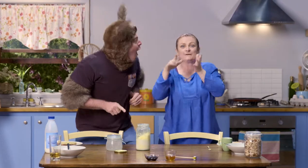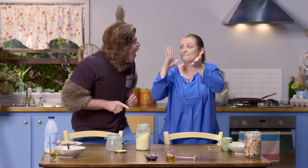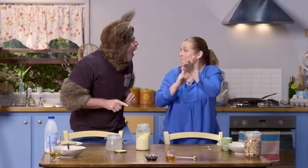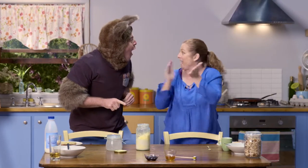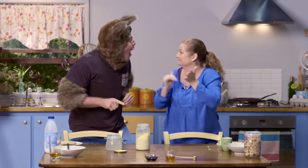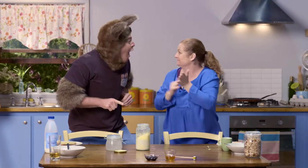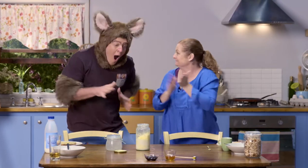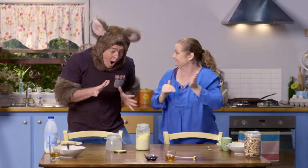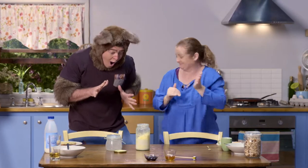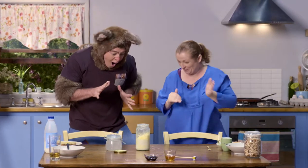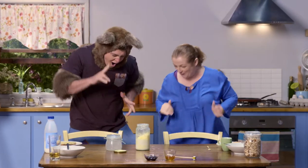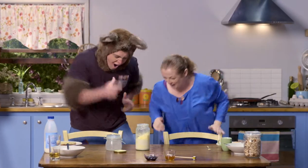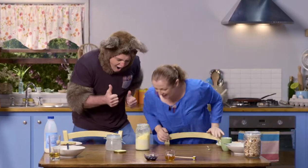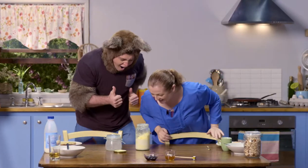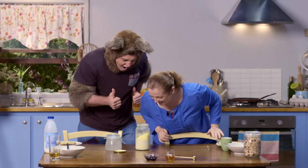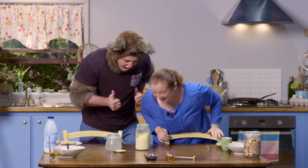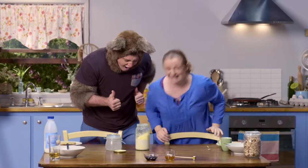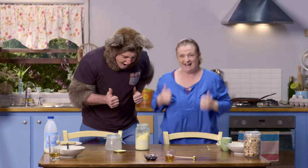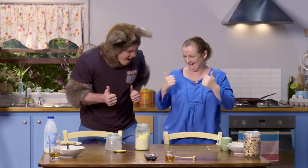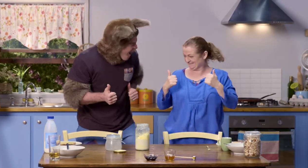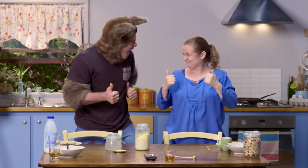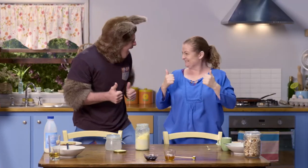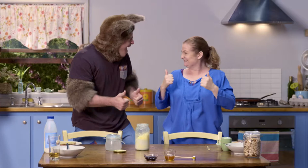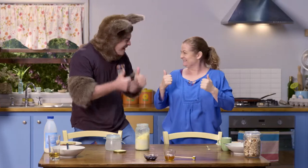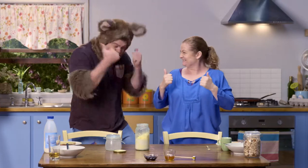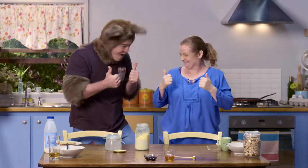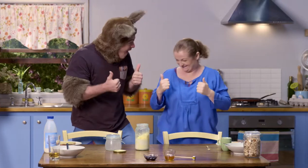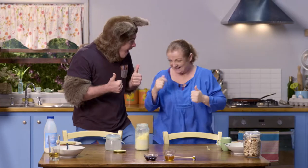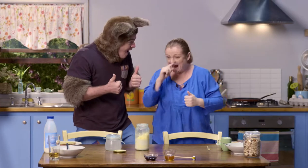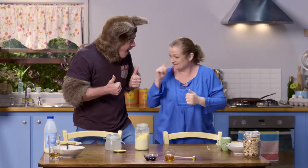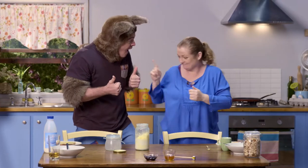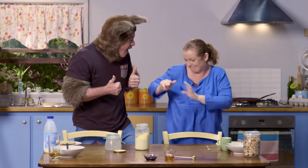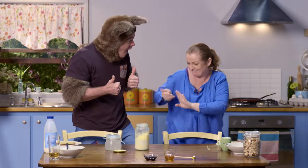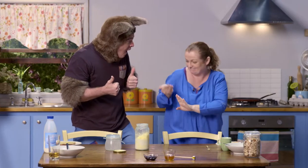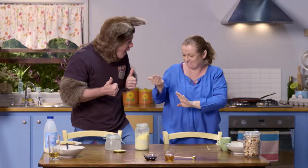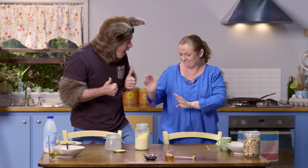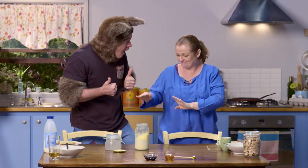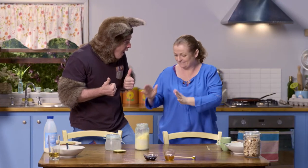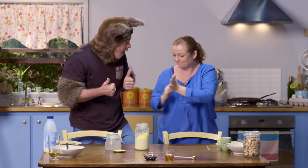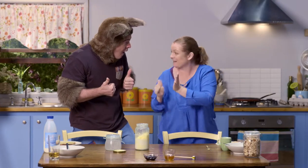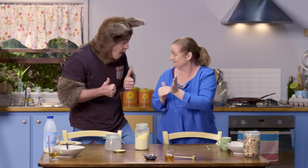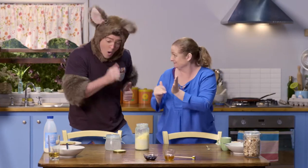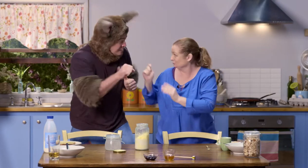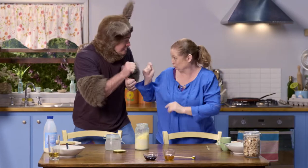So the stuff that is solid is the butter. That's great. Can you scoop out the butter?